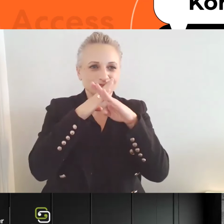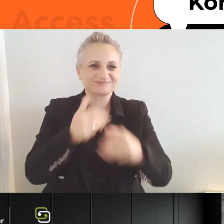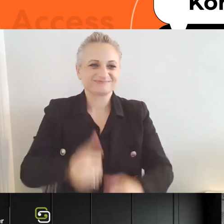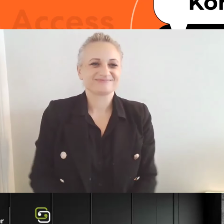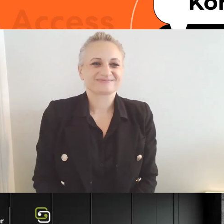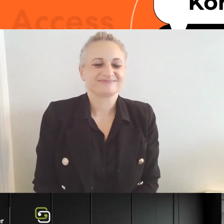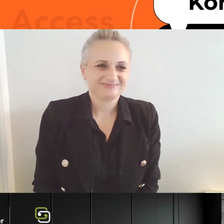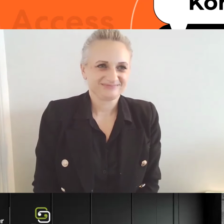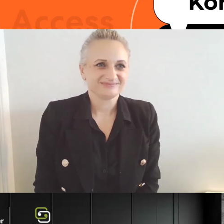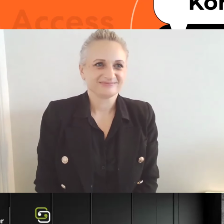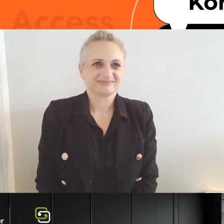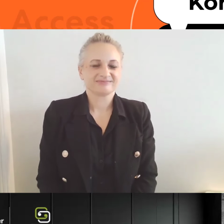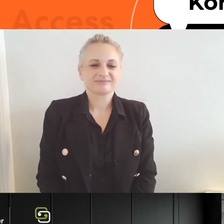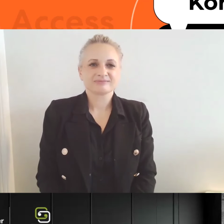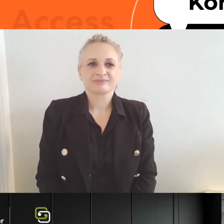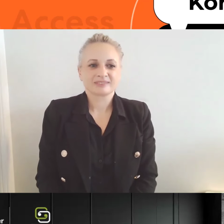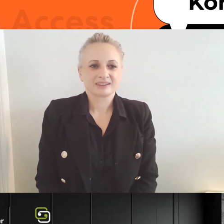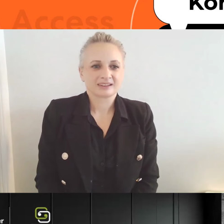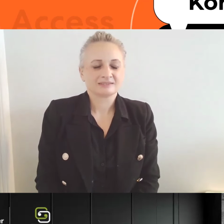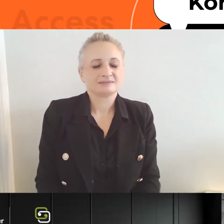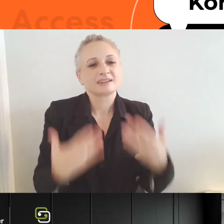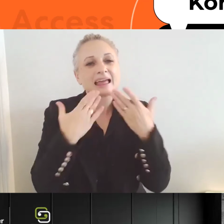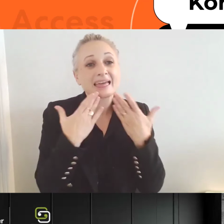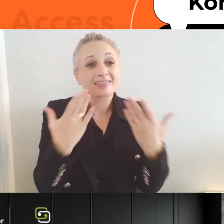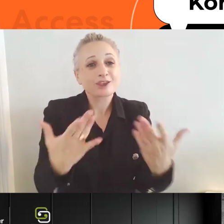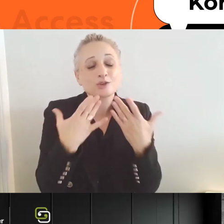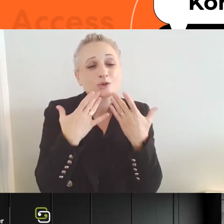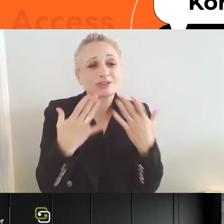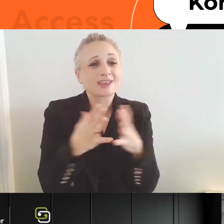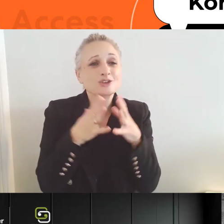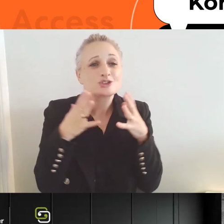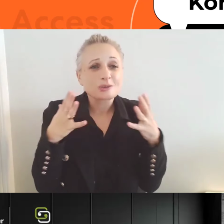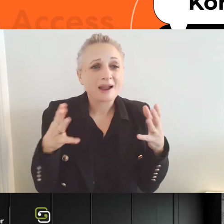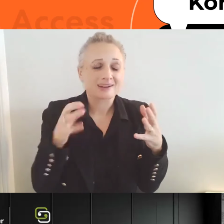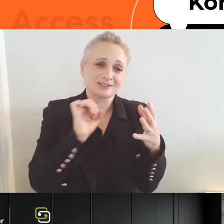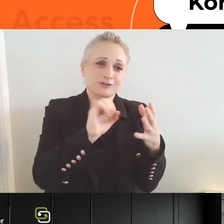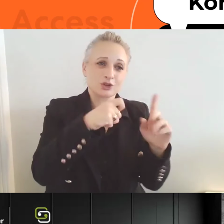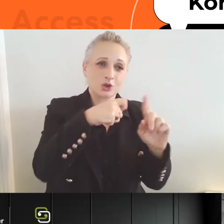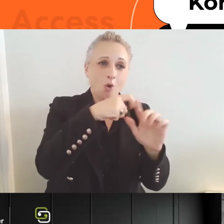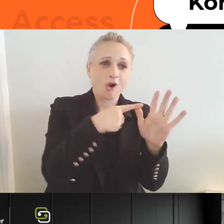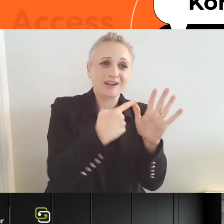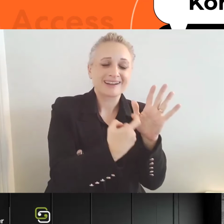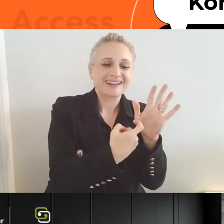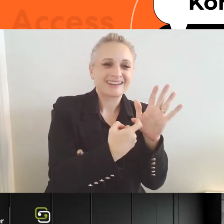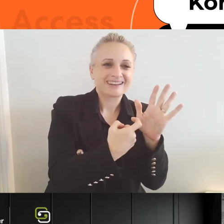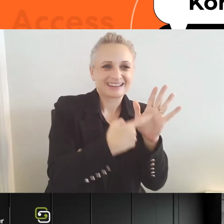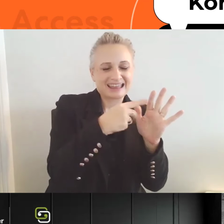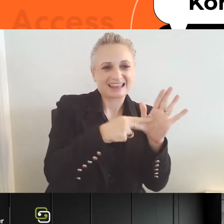so much for sharing your wisdom, Karen. So just a bit of storytelling,